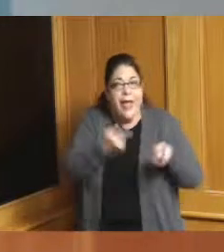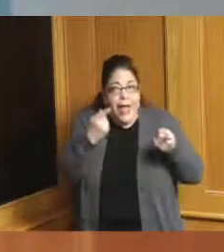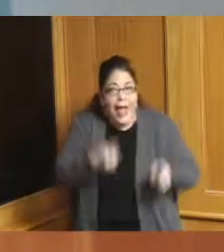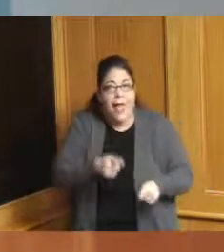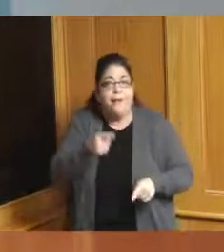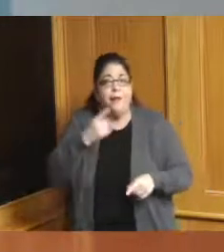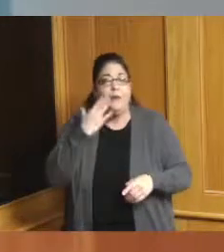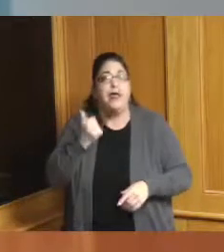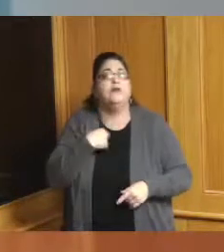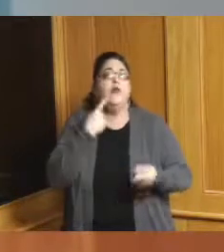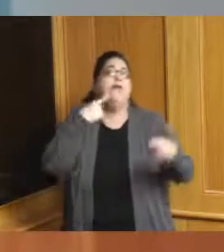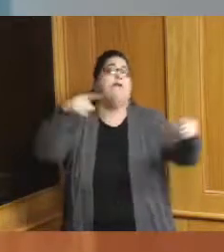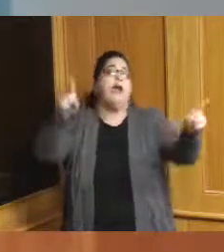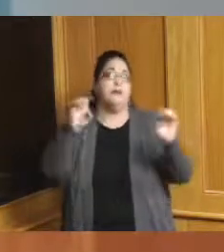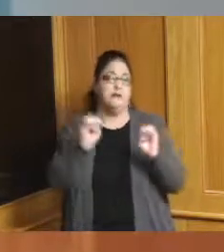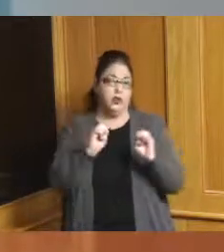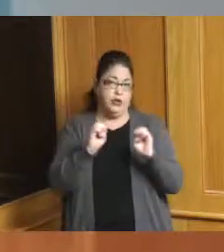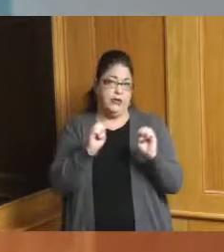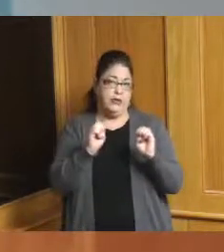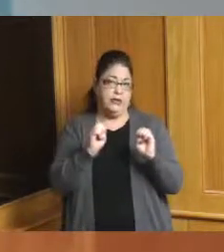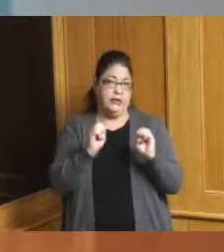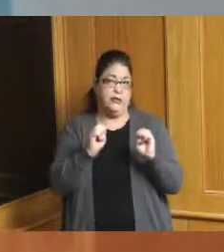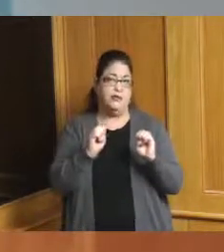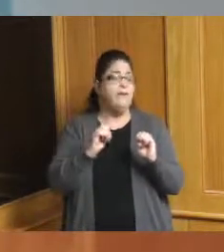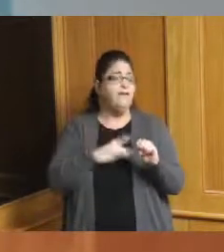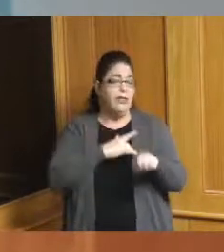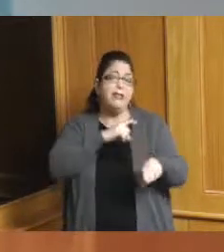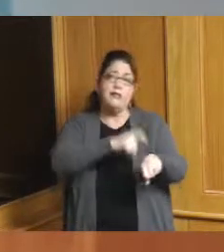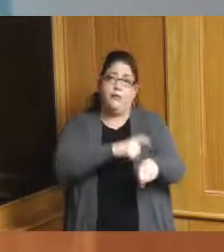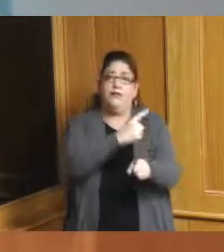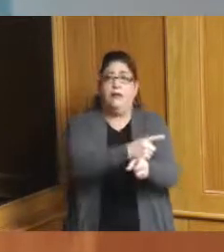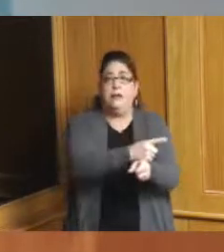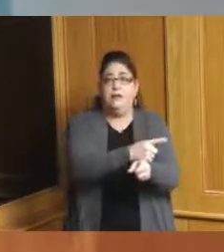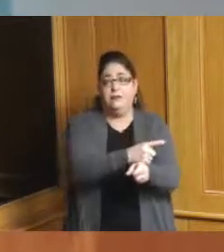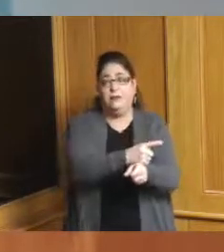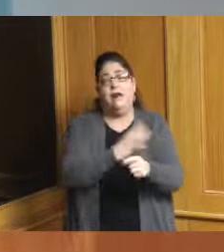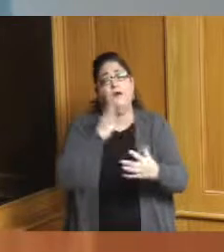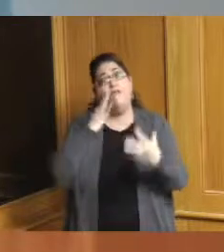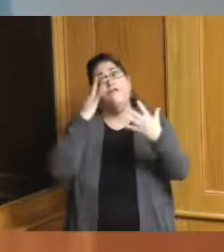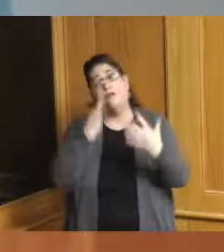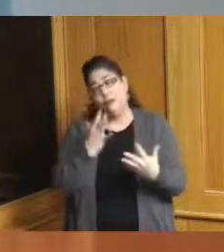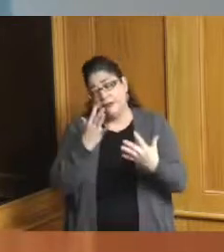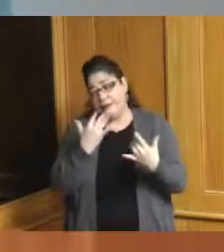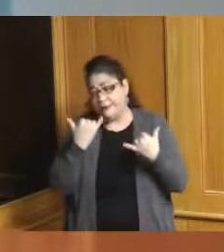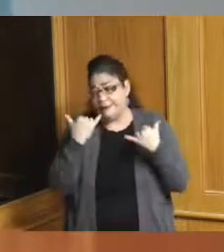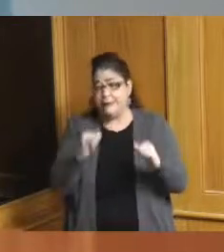of emergency so I think it's timely unfortunately here we are still needing to do this but I'm glad